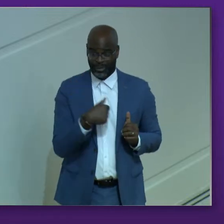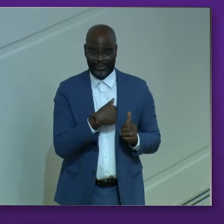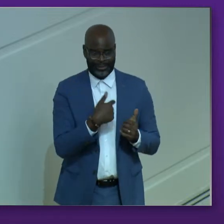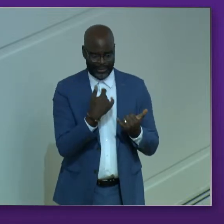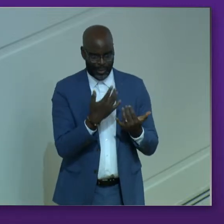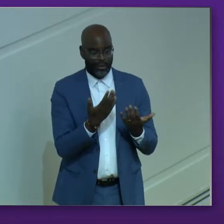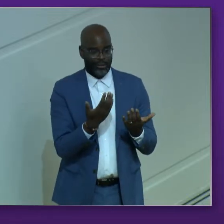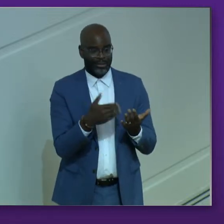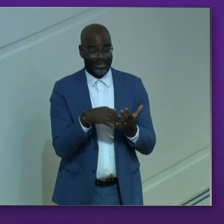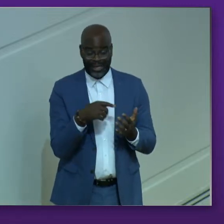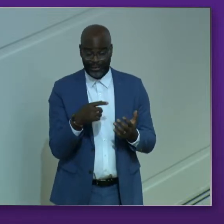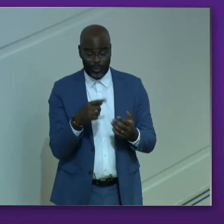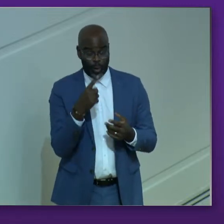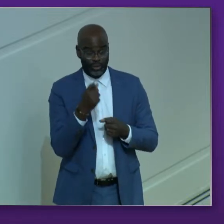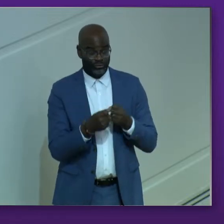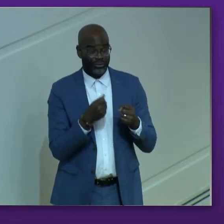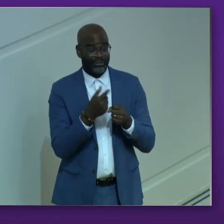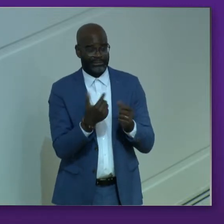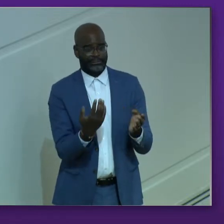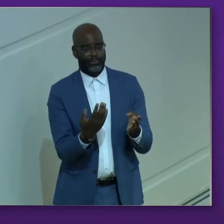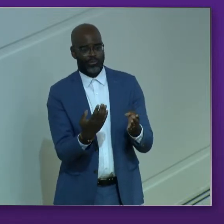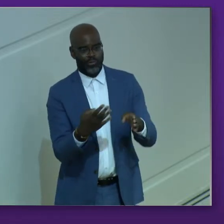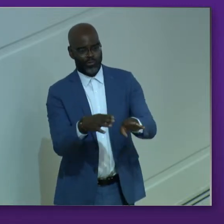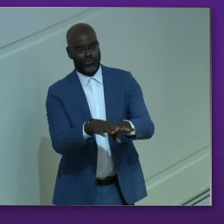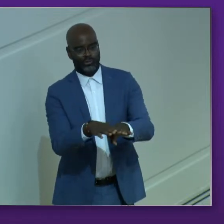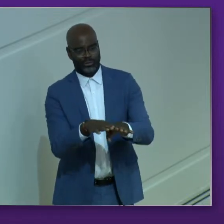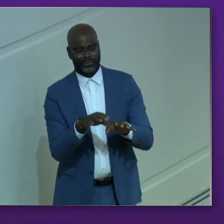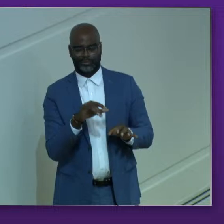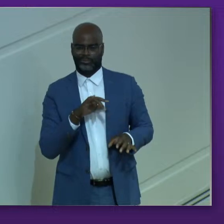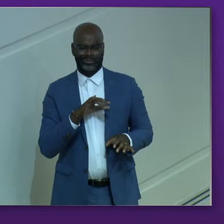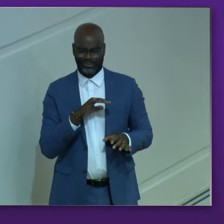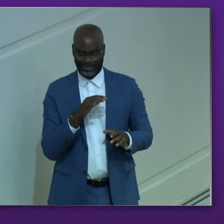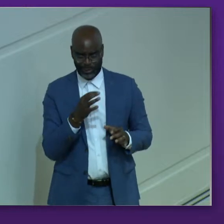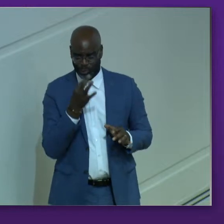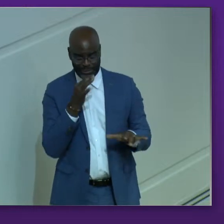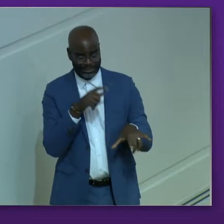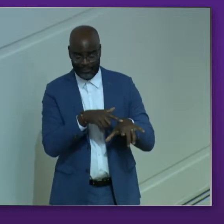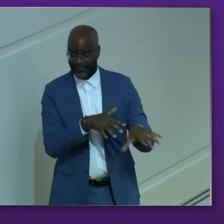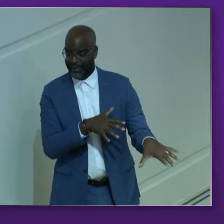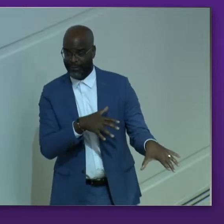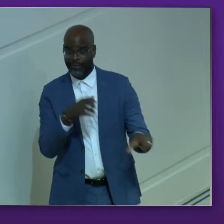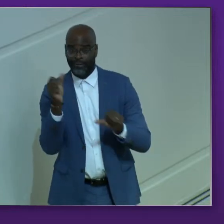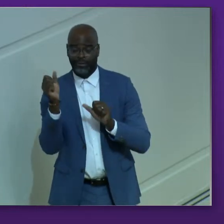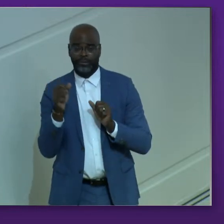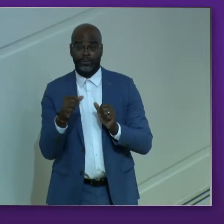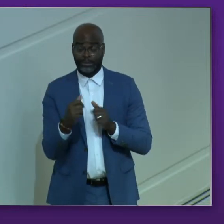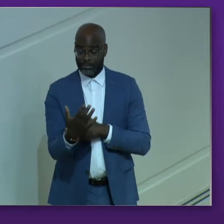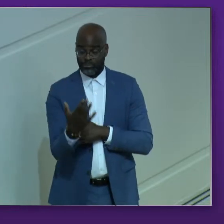CAN YOU BELIEVE WE ARE CLOSING ANOTHER YET ANOTHER ACADEMIC